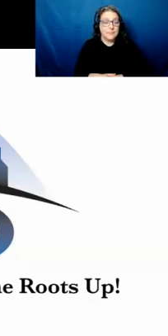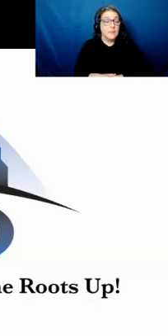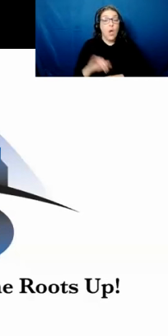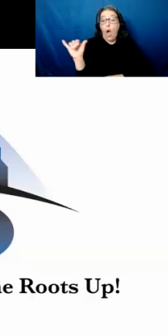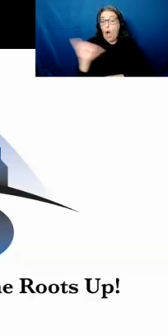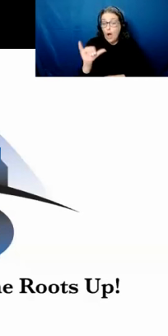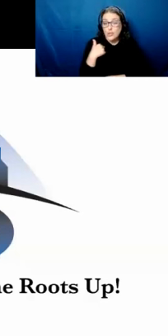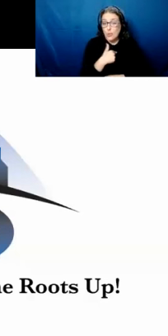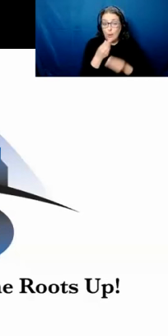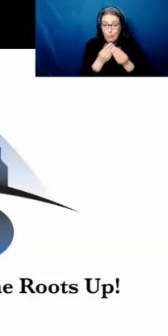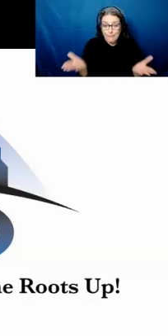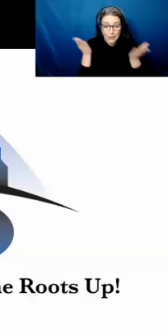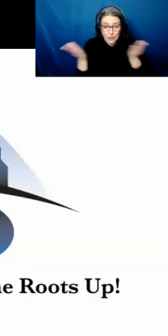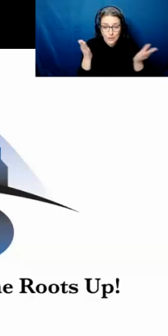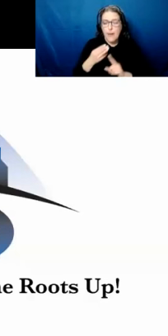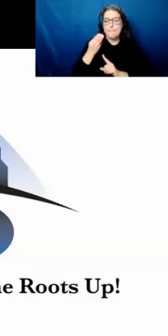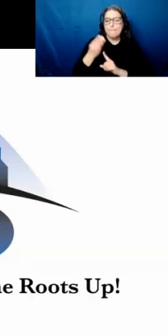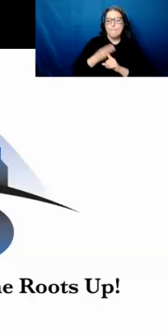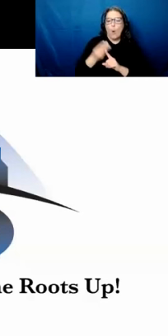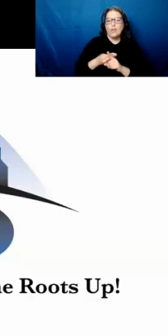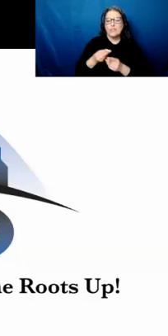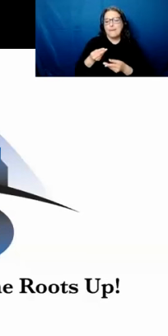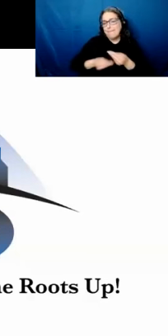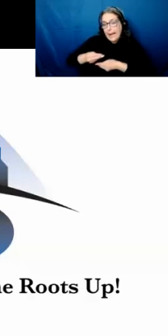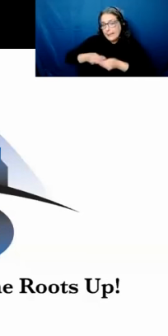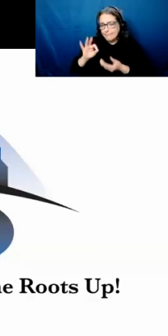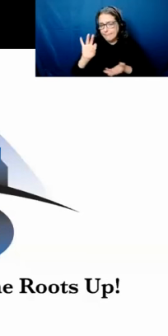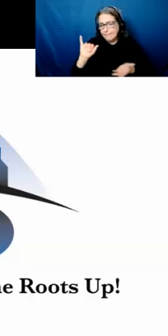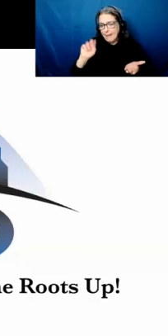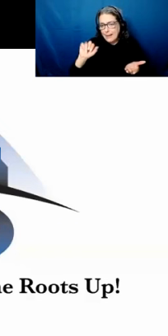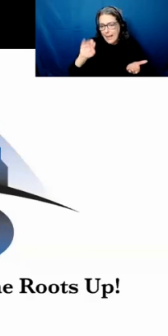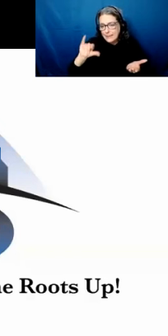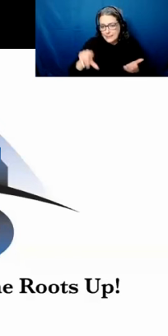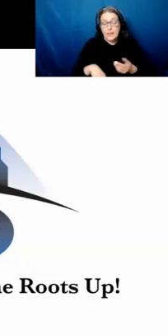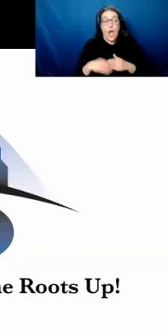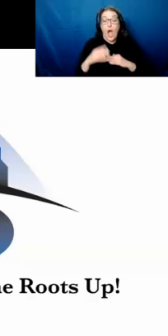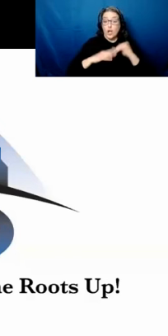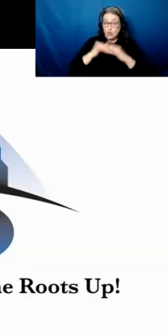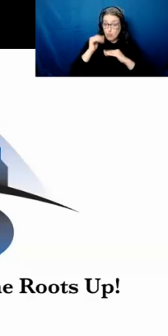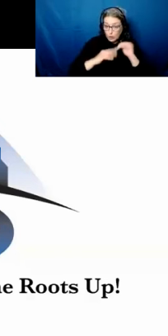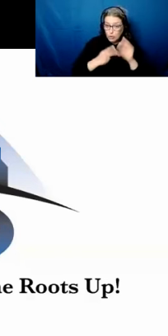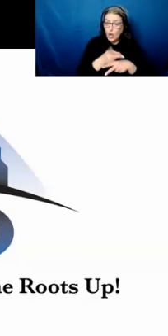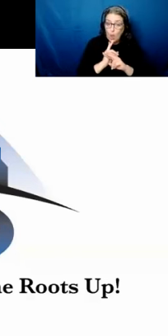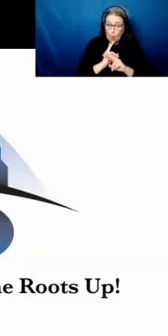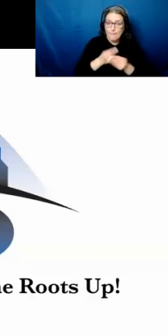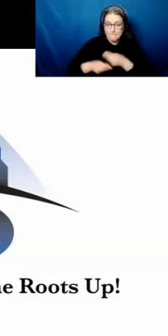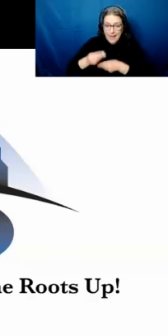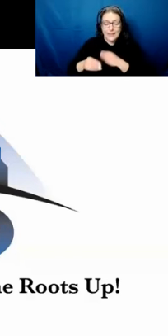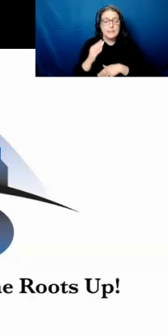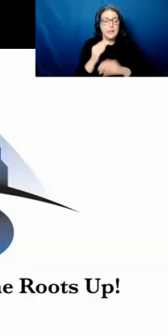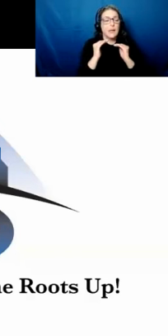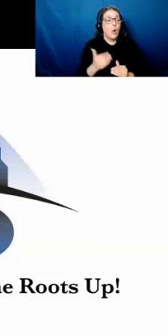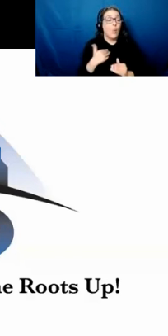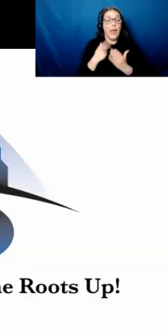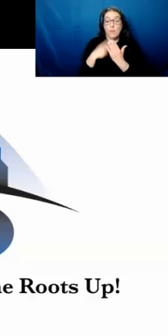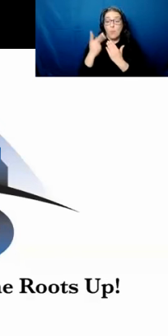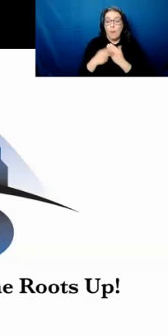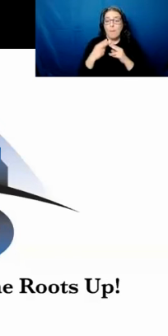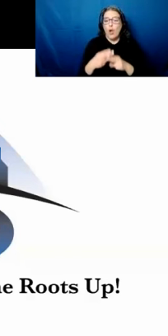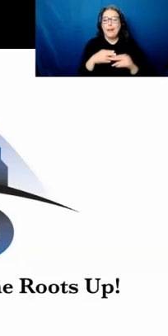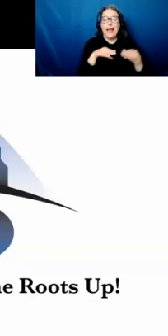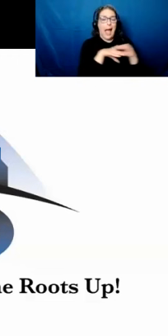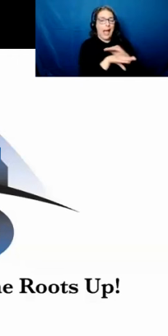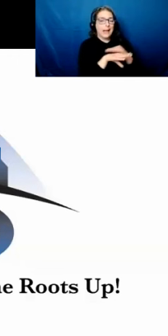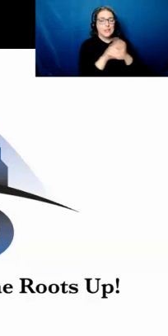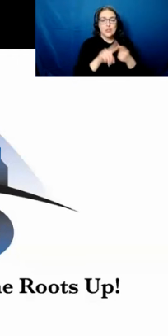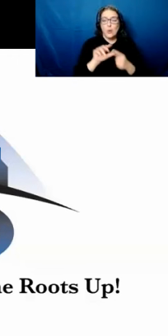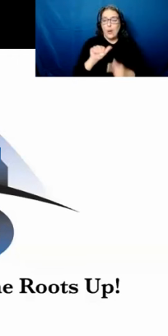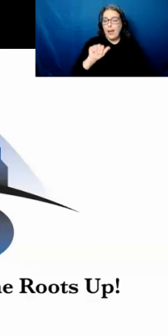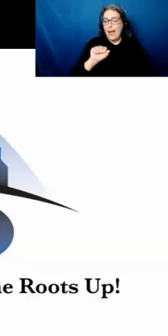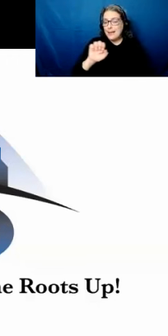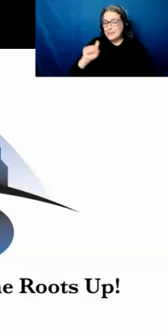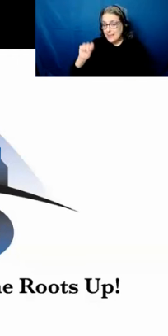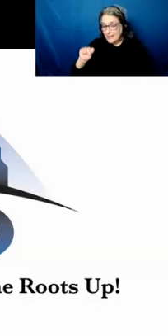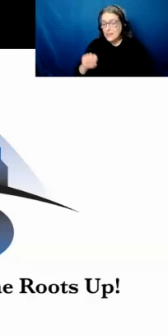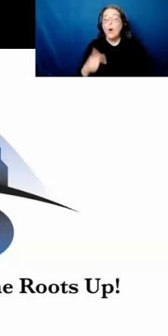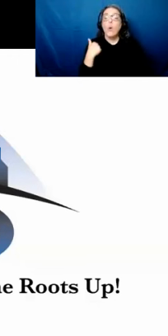From time to time we'll have available financial assistance to help our foreclosure prevention clients who are in jeopardy of losing their homes.